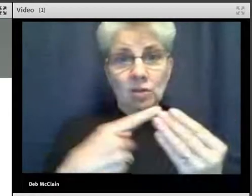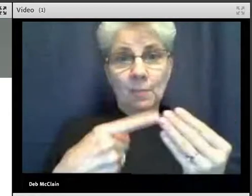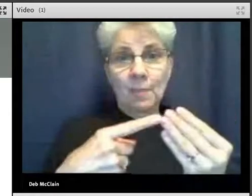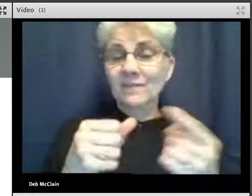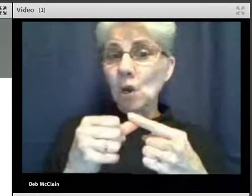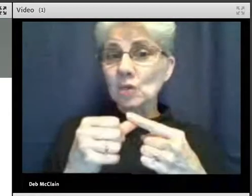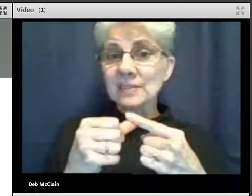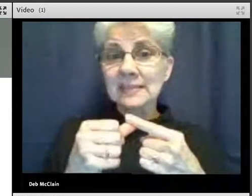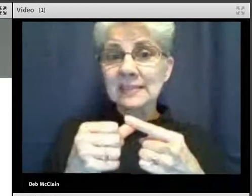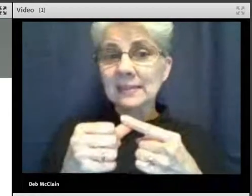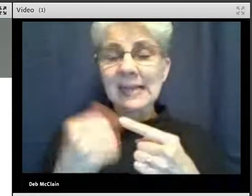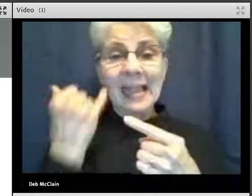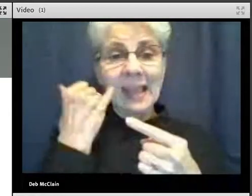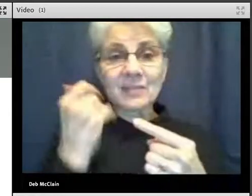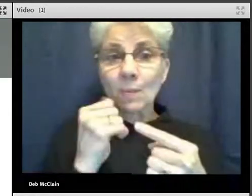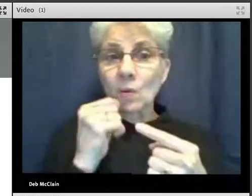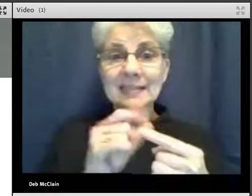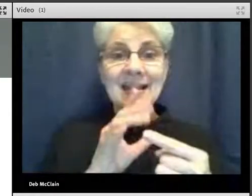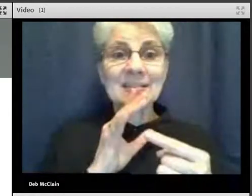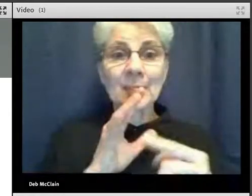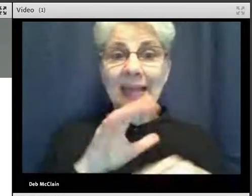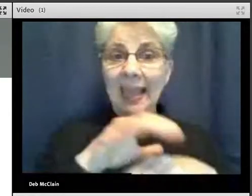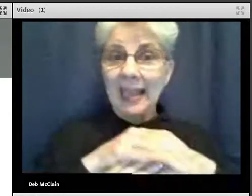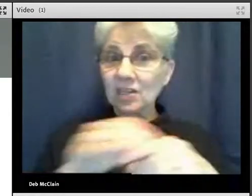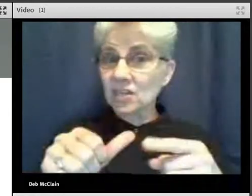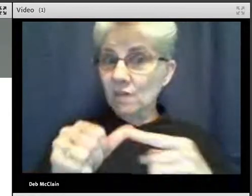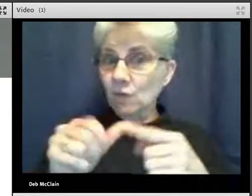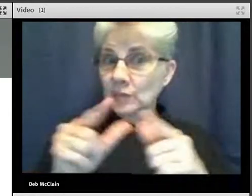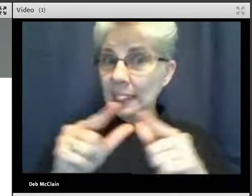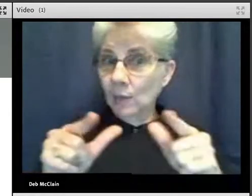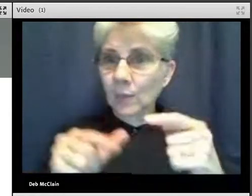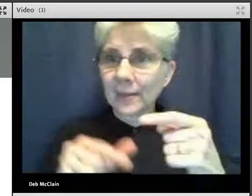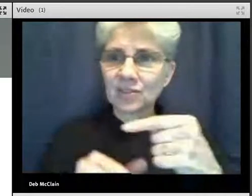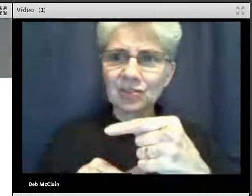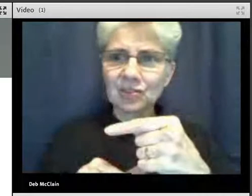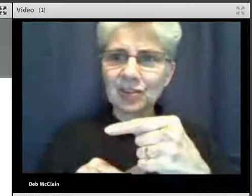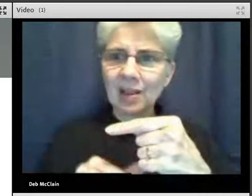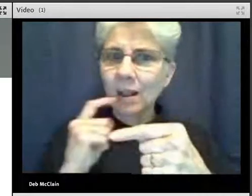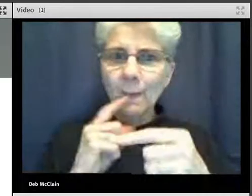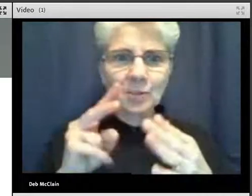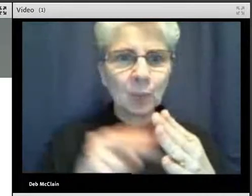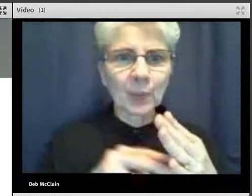because of two things we've already talked about. First off, if somebody doesn't speak English as their first language,